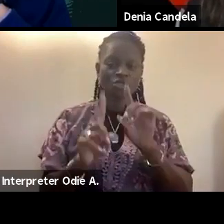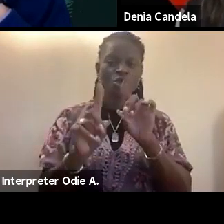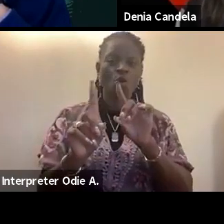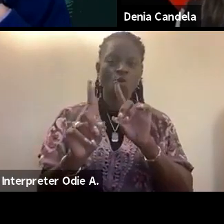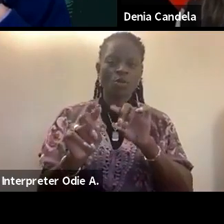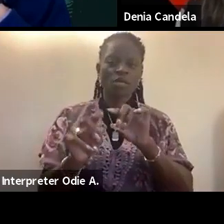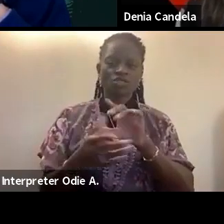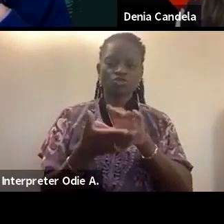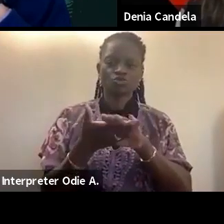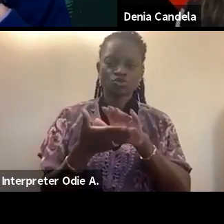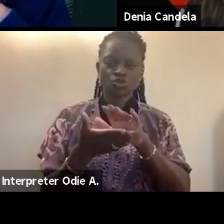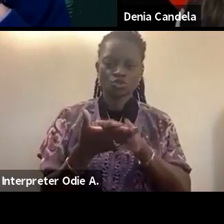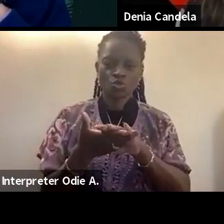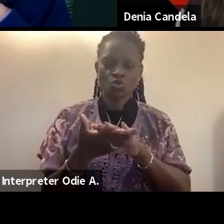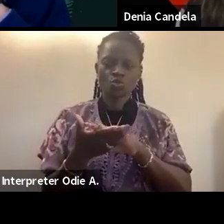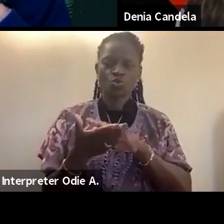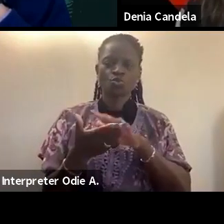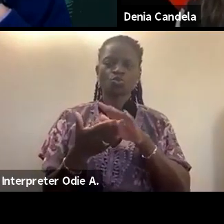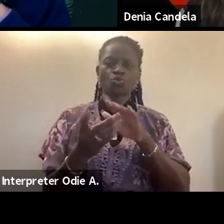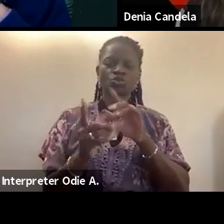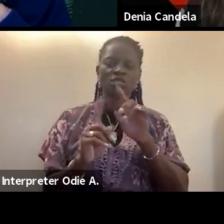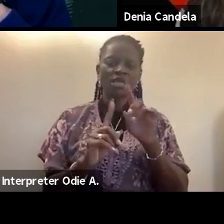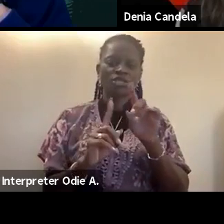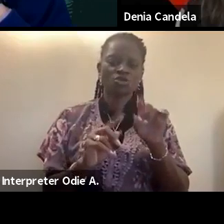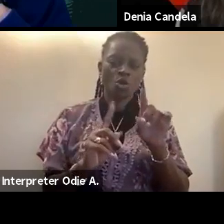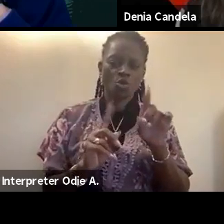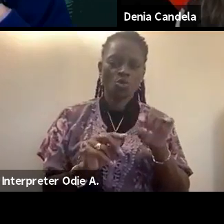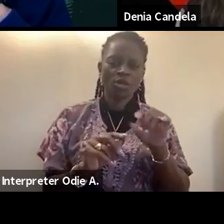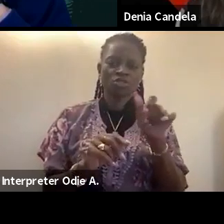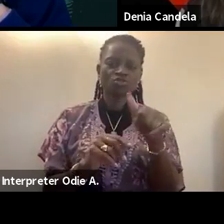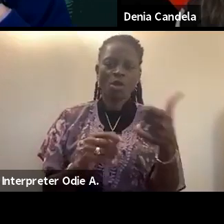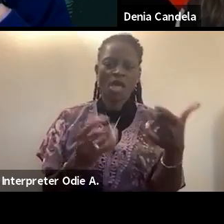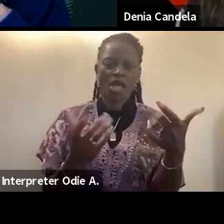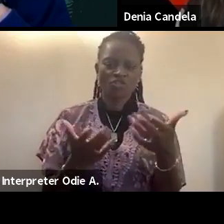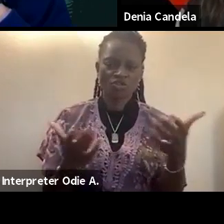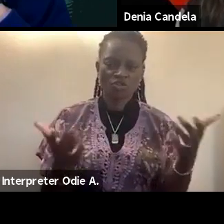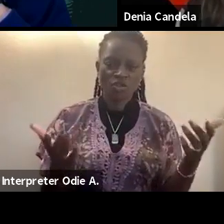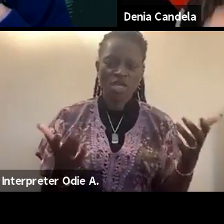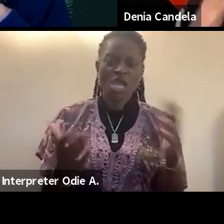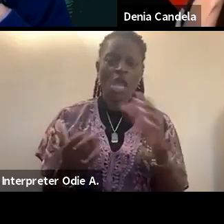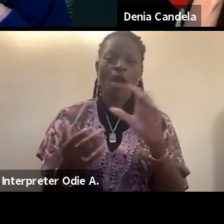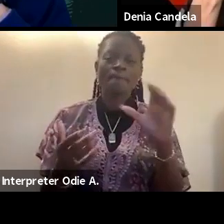to a lot of other promotions and folks under CUDA and other organizations